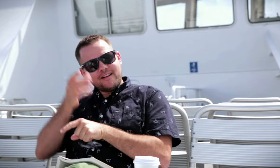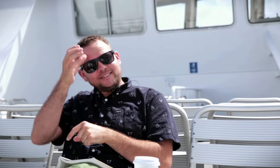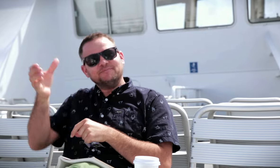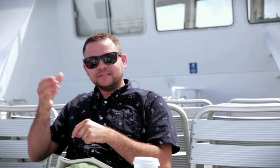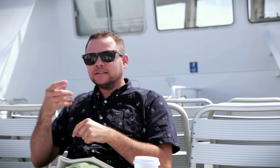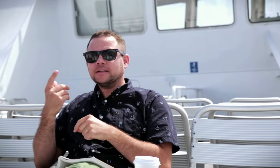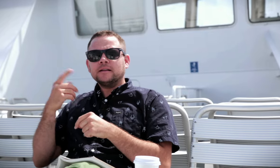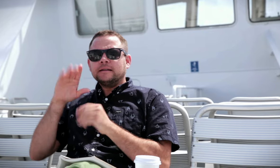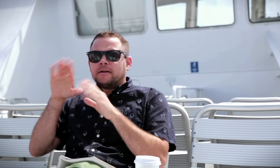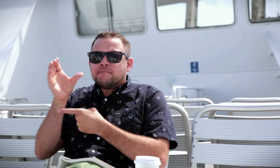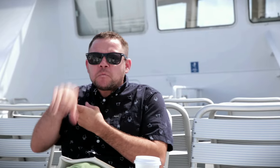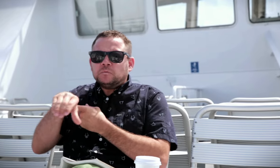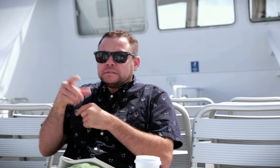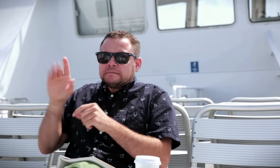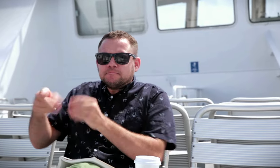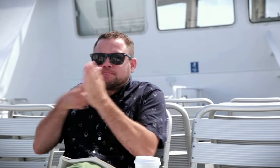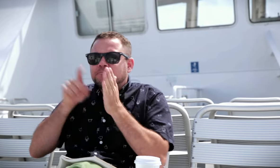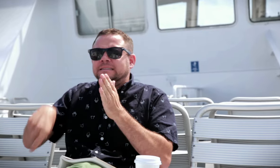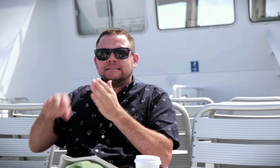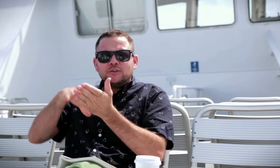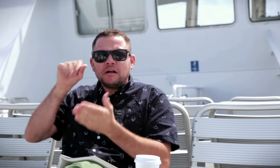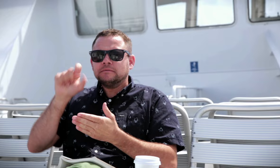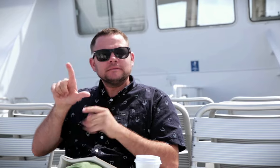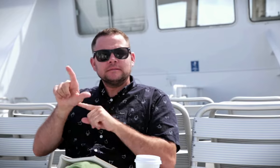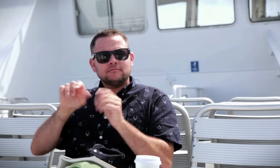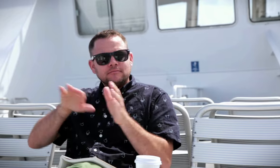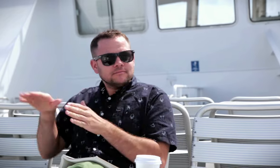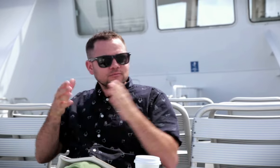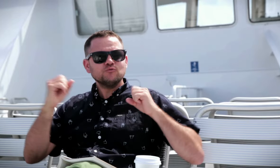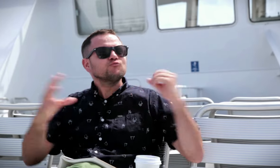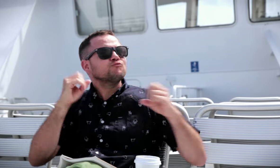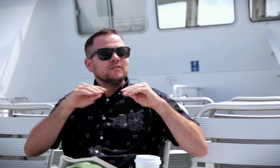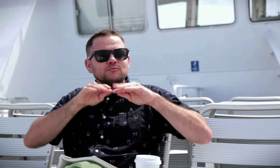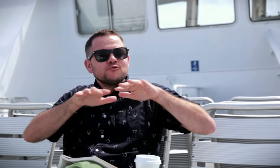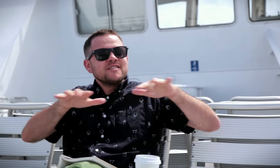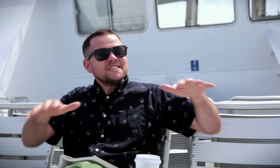So the islanders were onto the right idea. It shouldn't be something that is imposed or required, but it can be spread through everyday use.